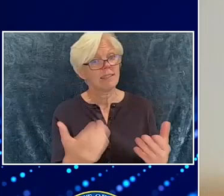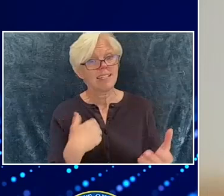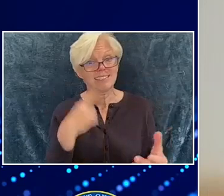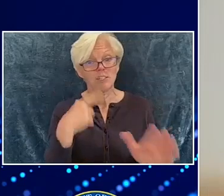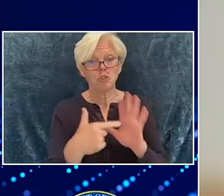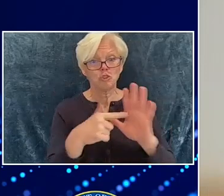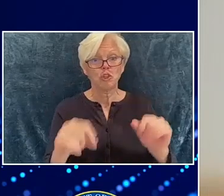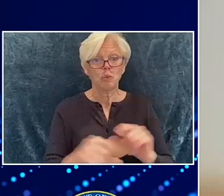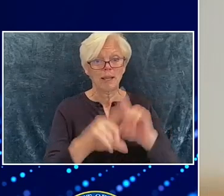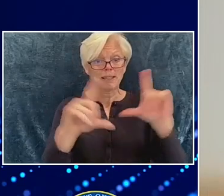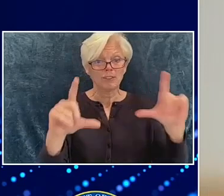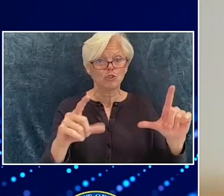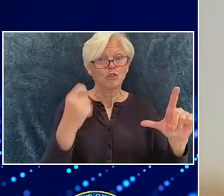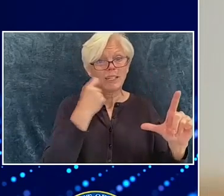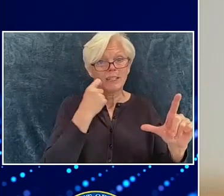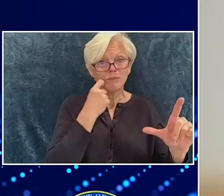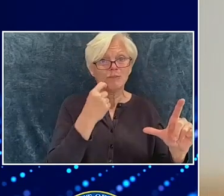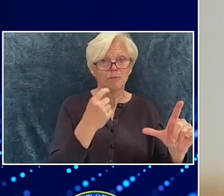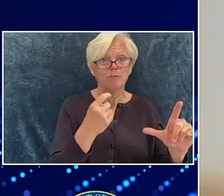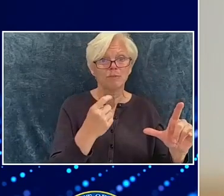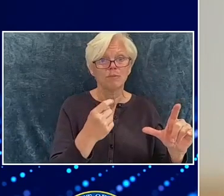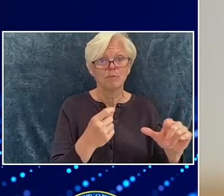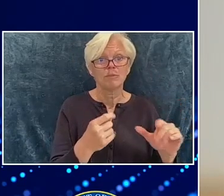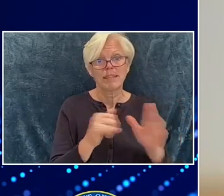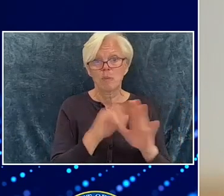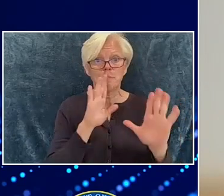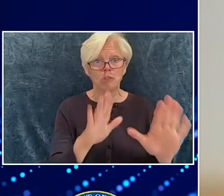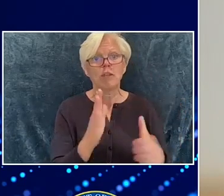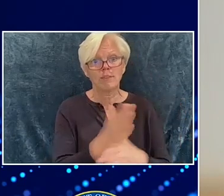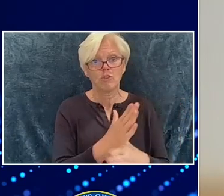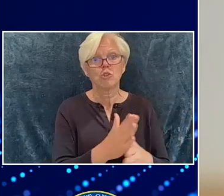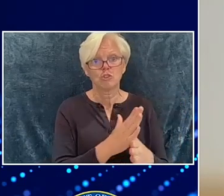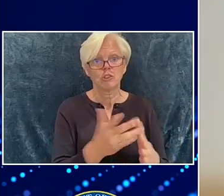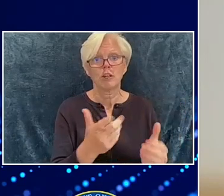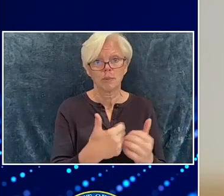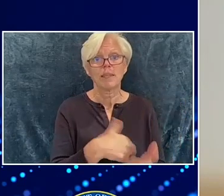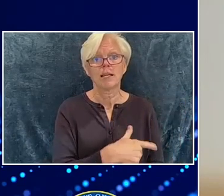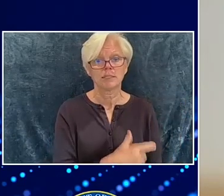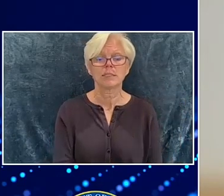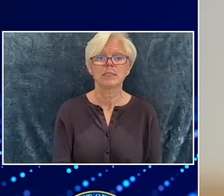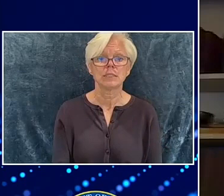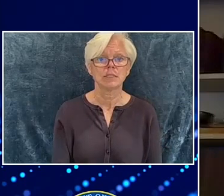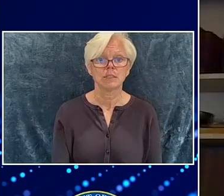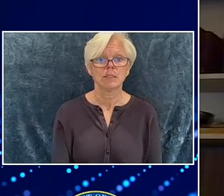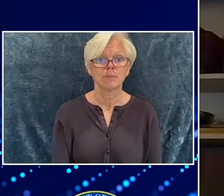for this last would be great. Thank you. Yes, we'll share that.